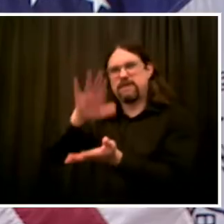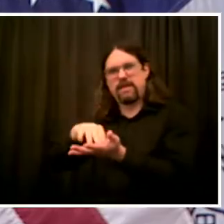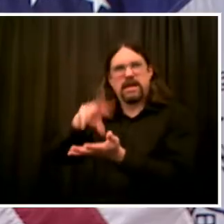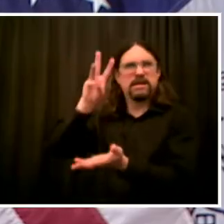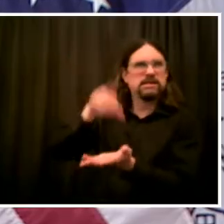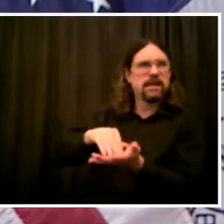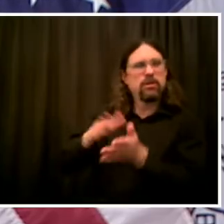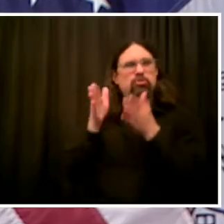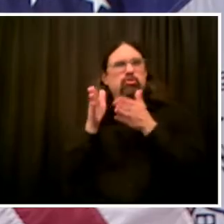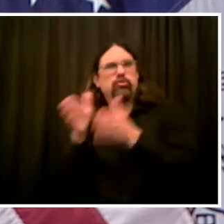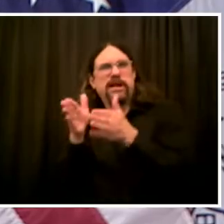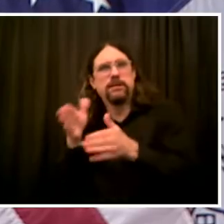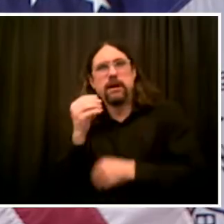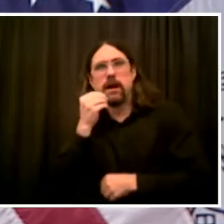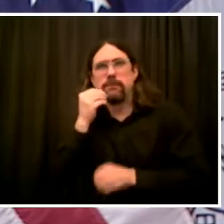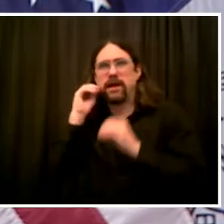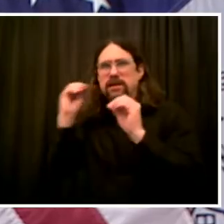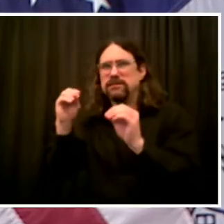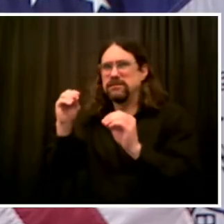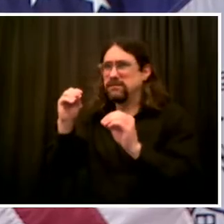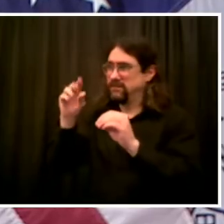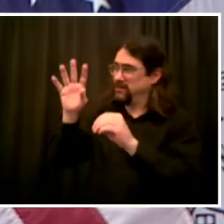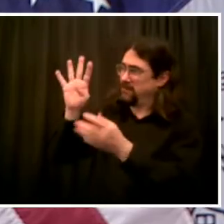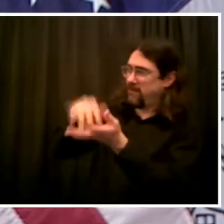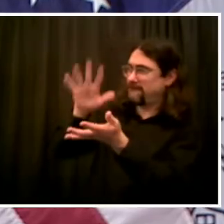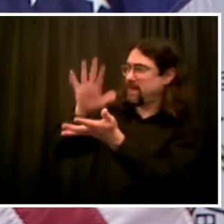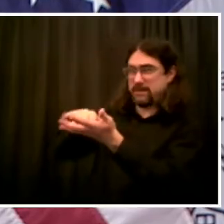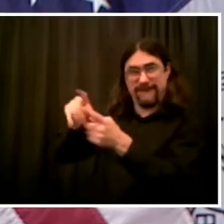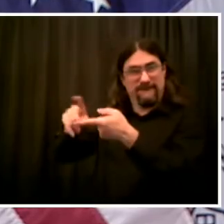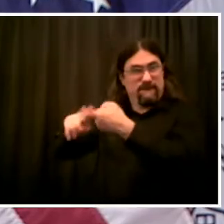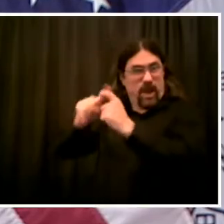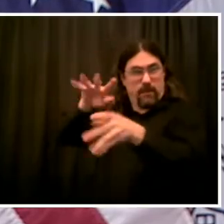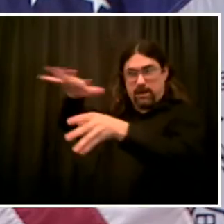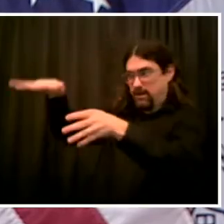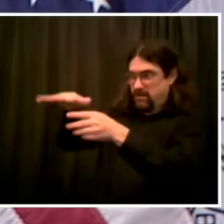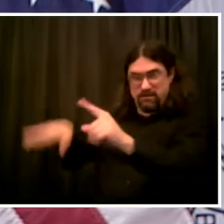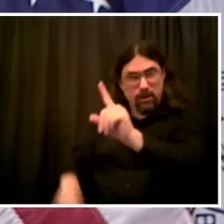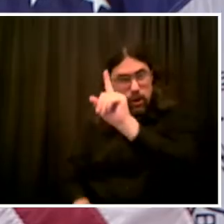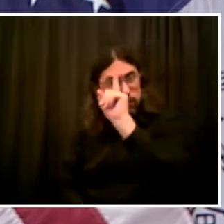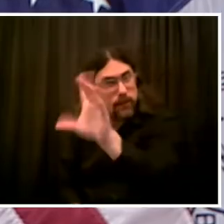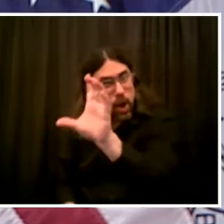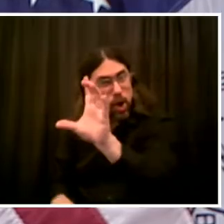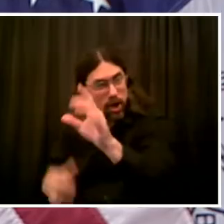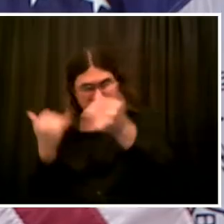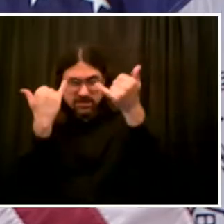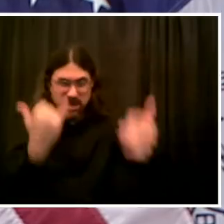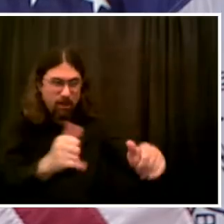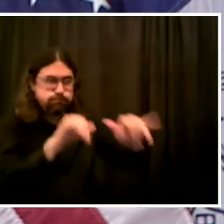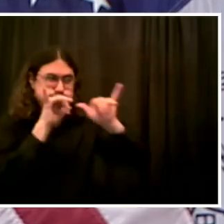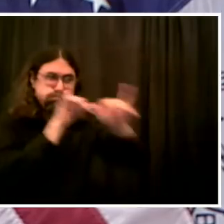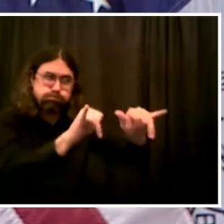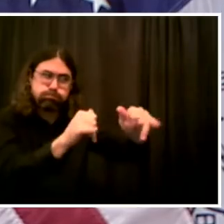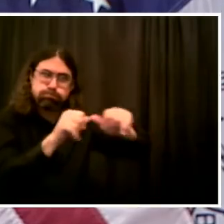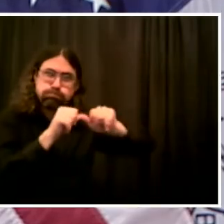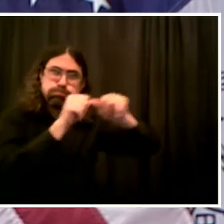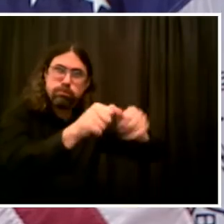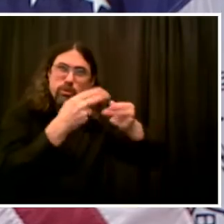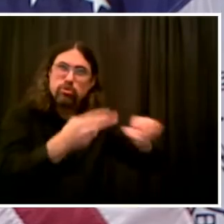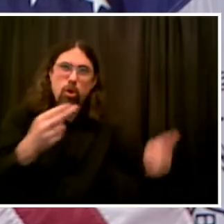PEOPLE, IF 100 PEOPLE CAME IN AND STAYED IN, IT WOULD BE WORTH IT FOR THAT ALONE. BUT ALL OF THE OHETRE POEPL WHO